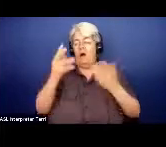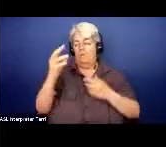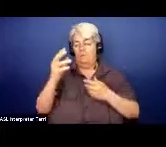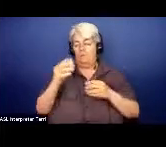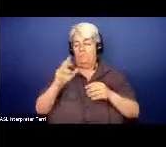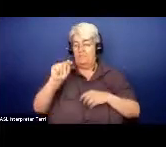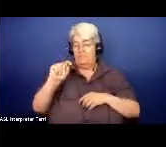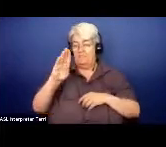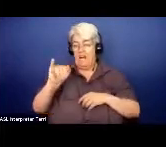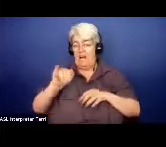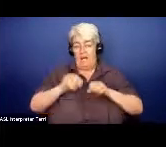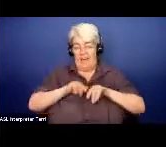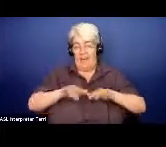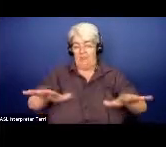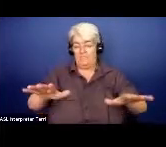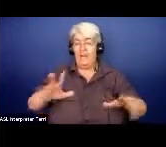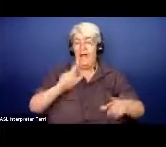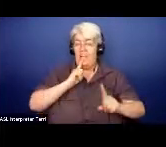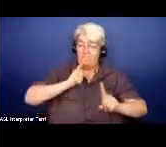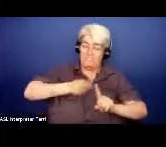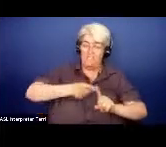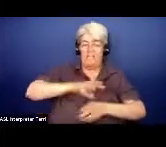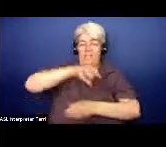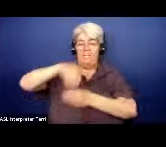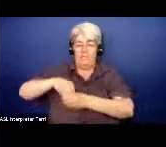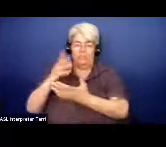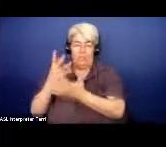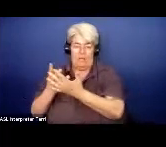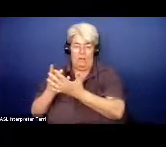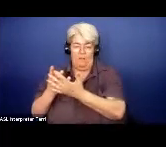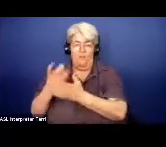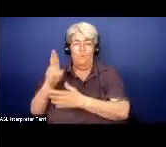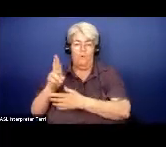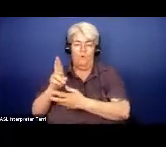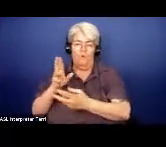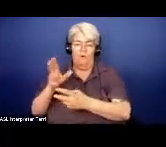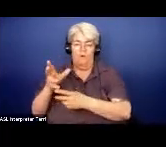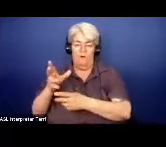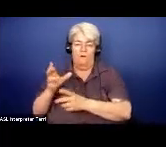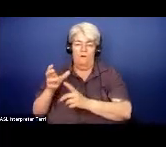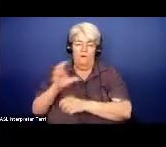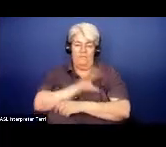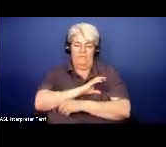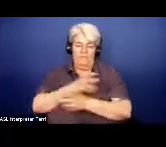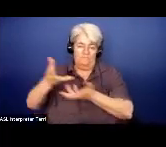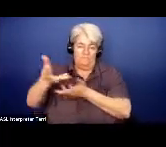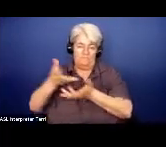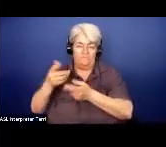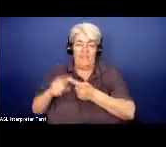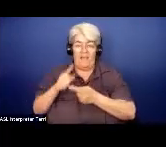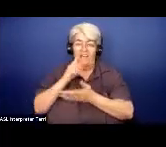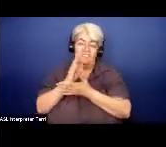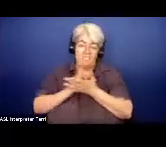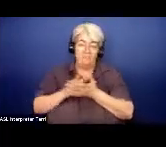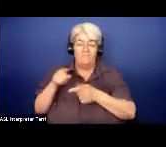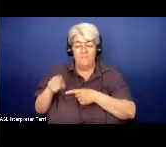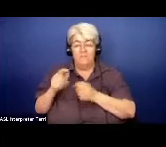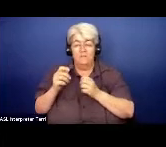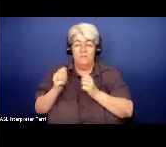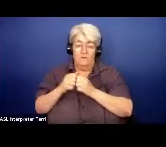the criminal justice system. Some of the ethnic disparities are inherent. I'll briefly touch